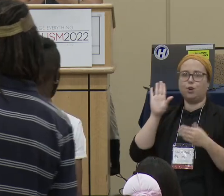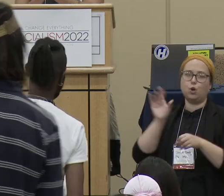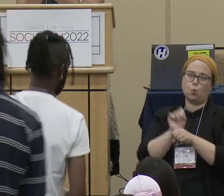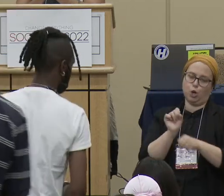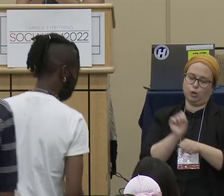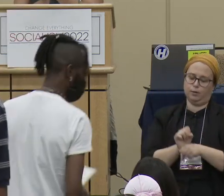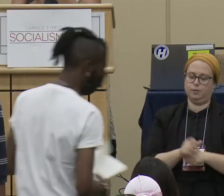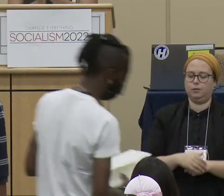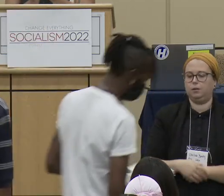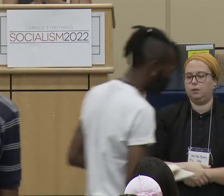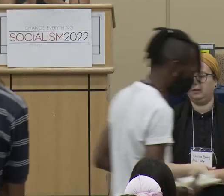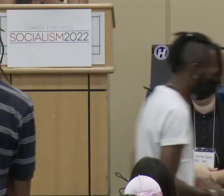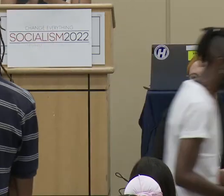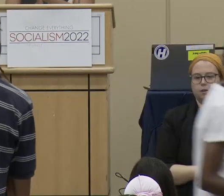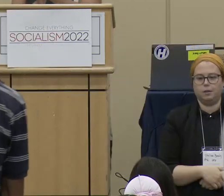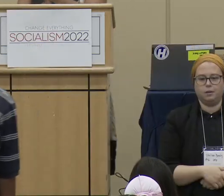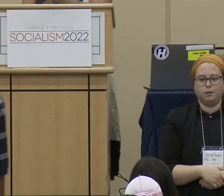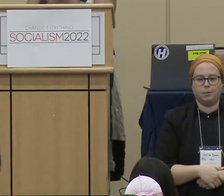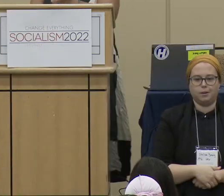conference. ≫ BARBARA: Thank you for the